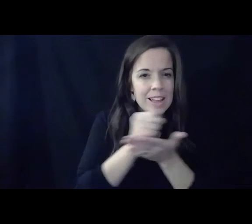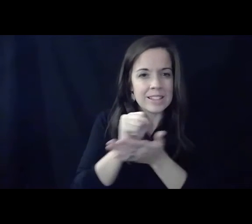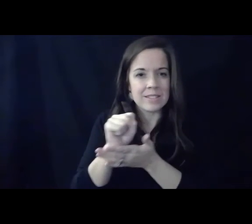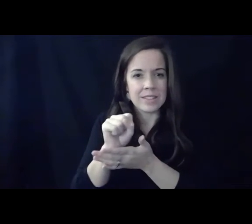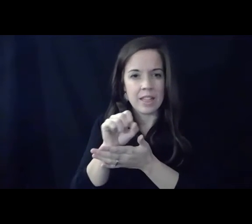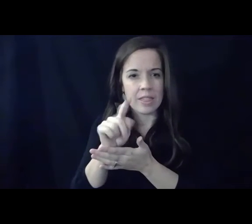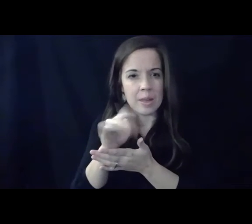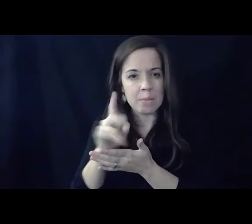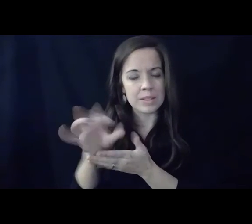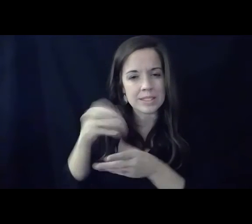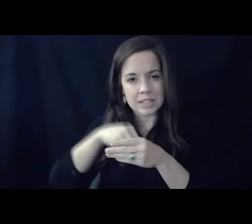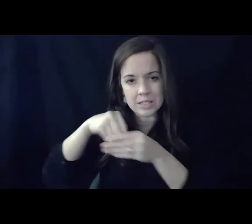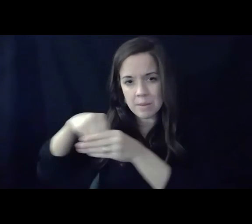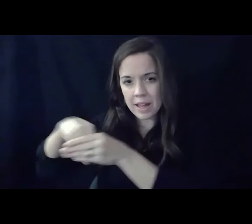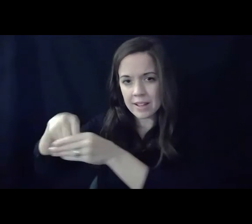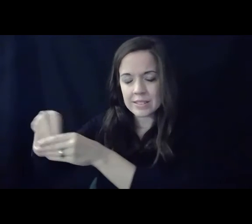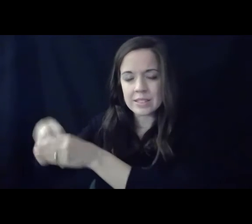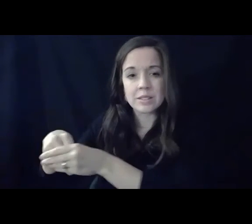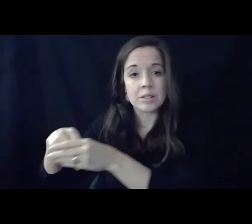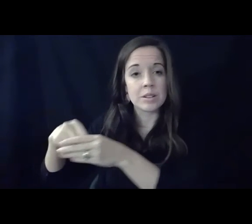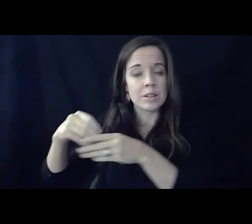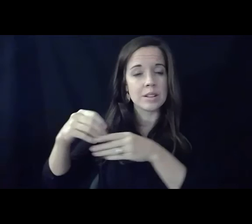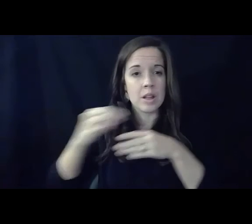With the tides pulled back, the beach was pock-marked,